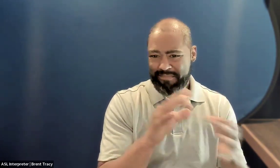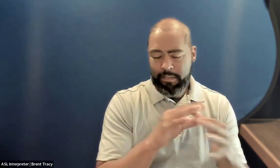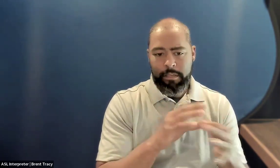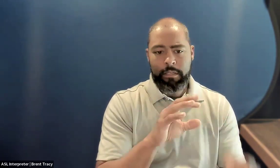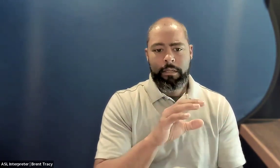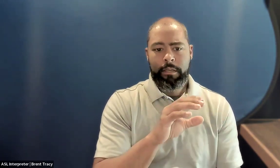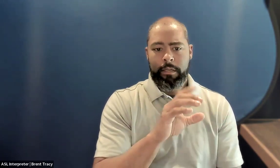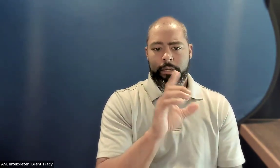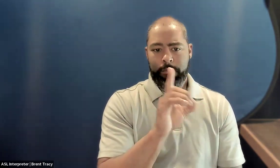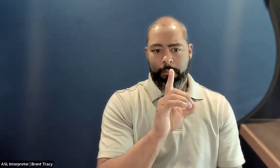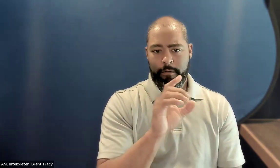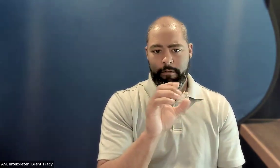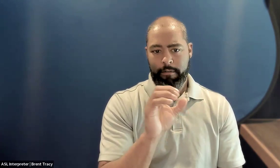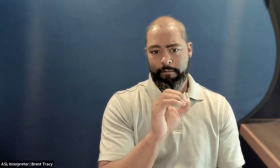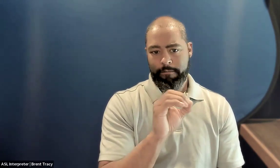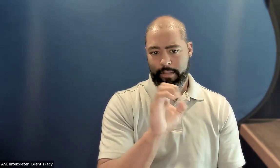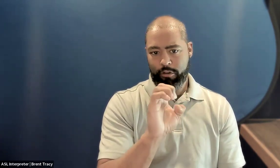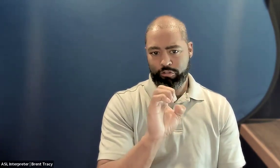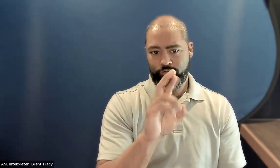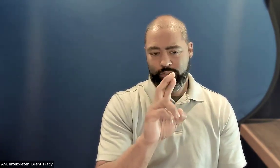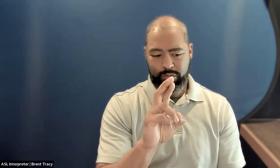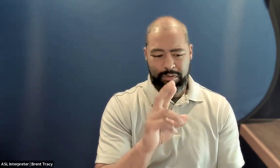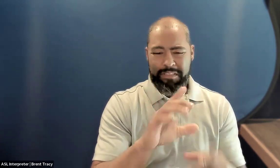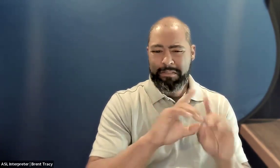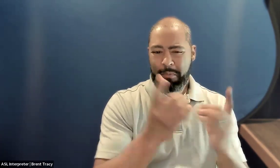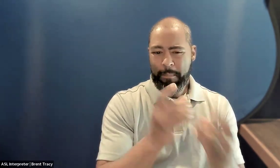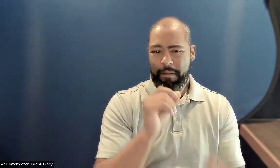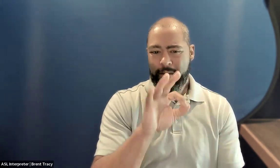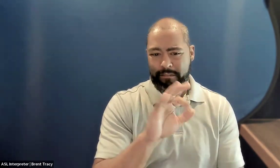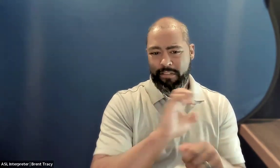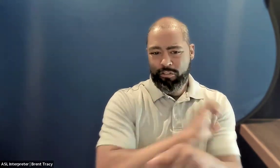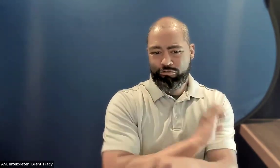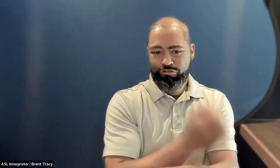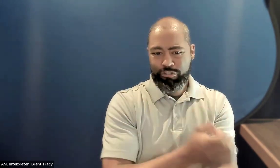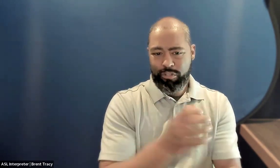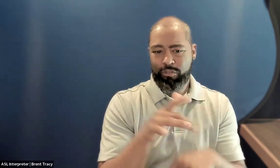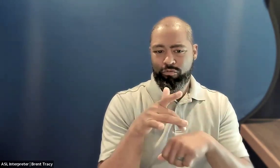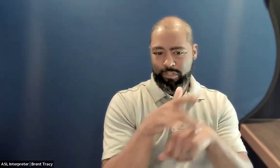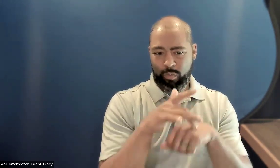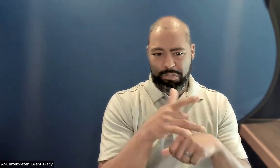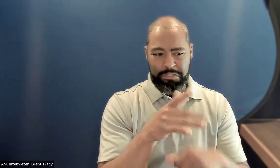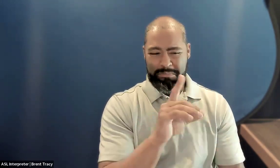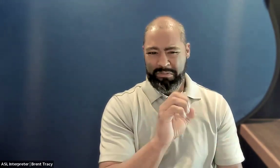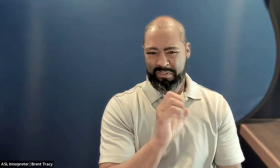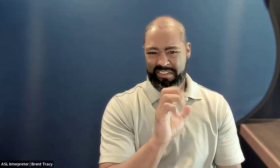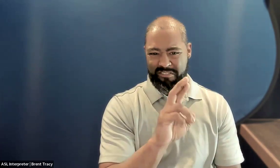So there are three additional updates that we are proposing as part of our greenhouse gas policy.